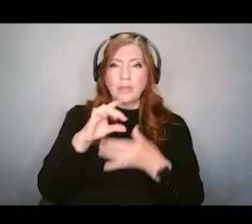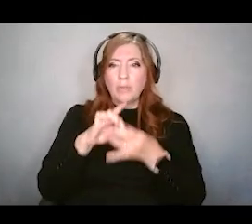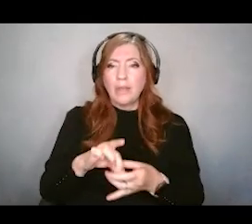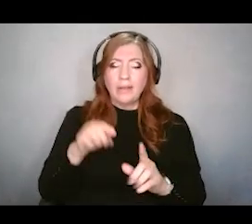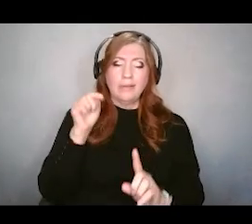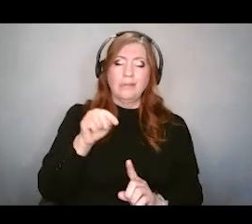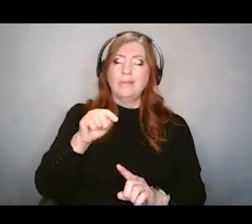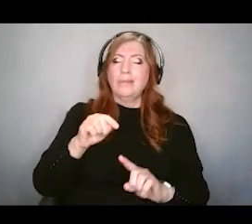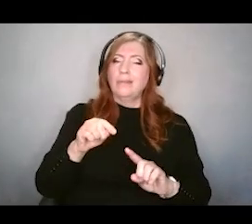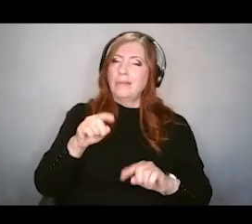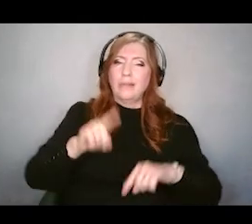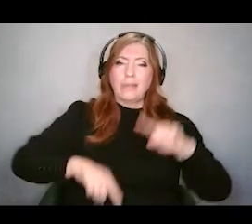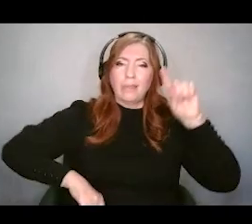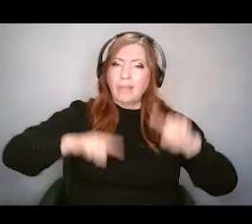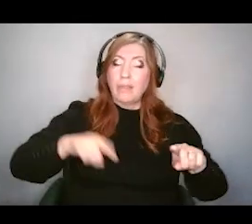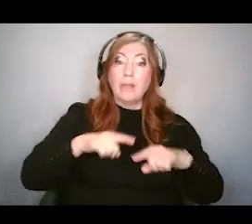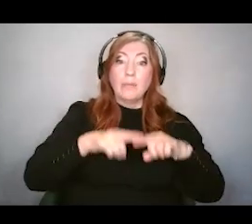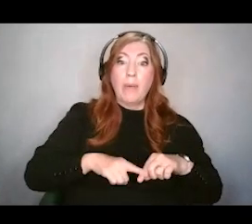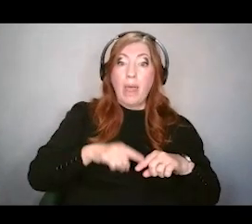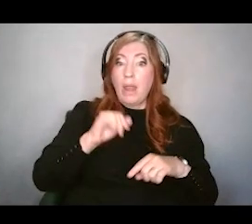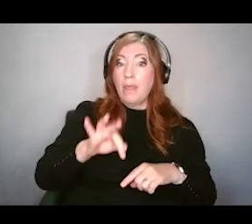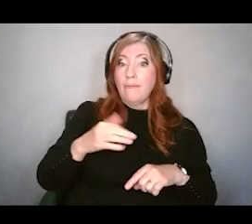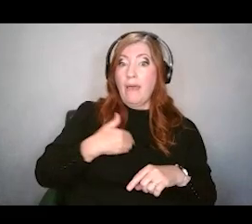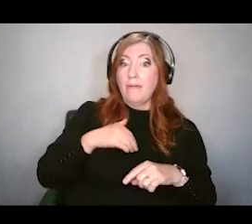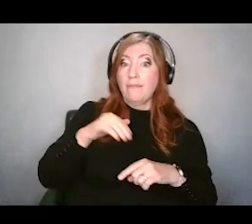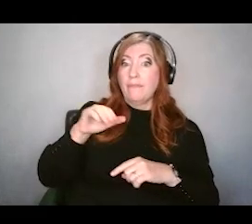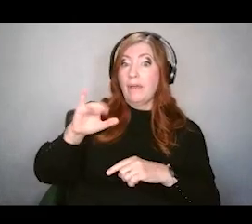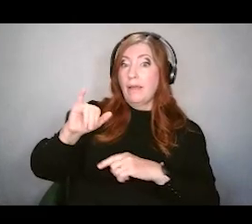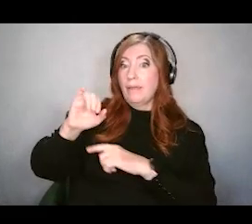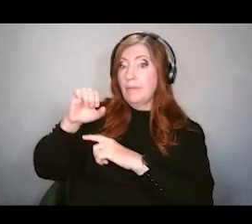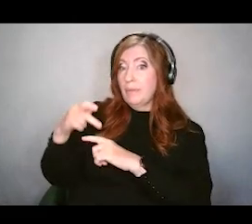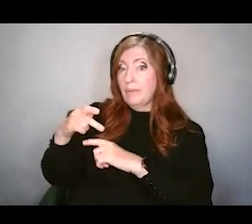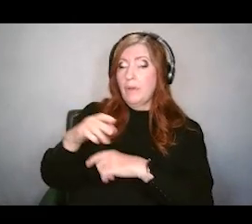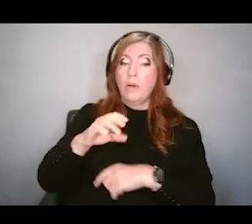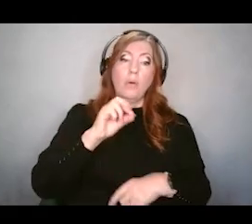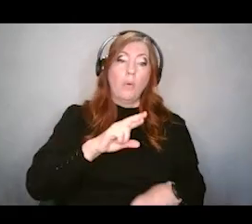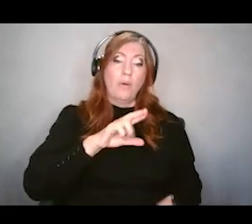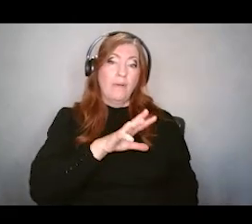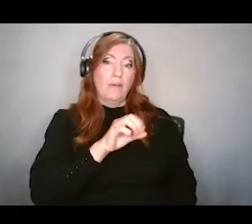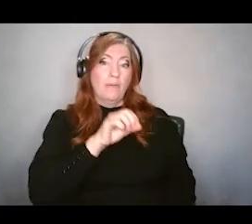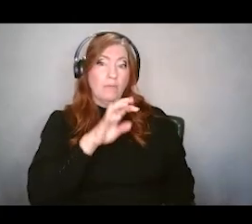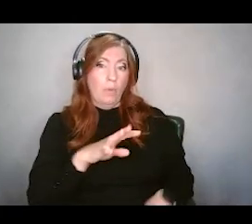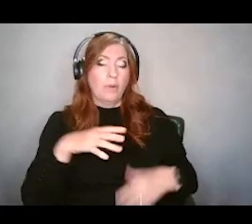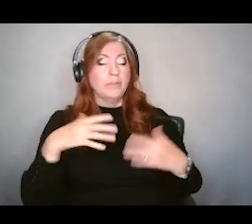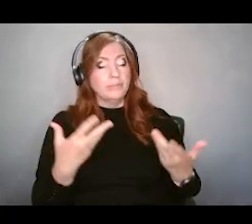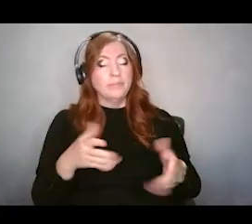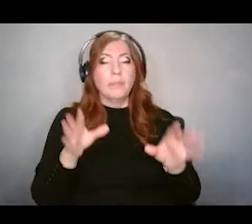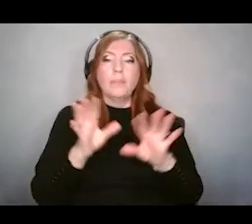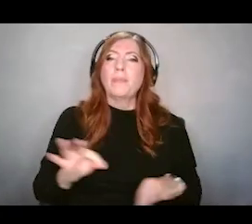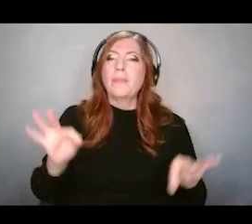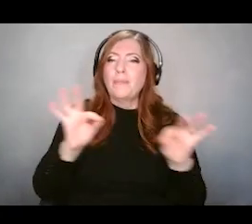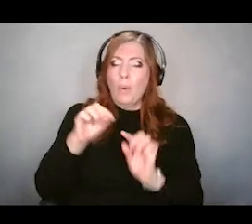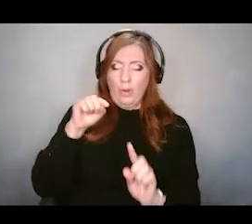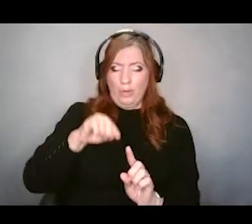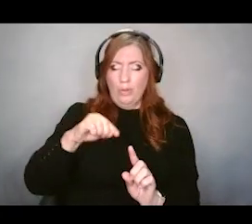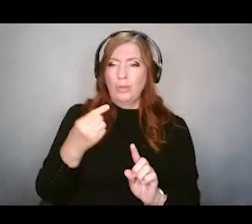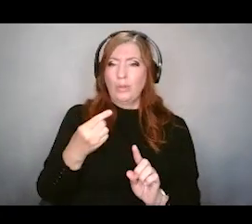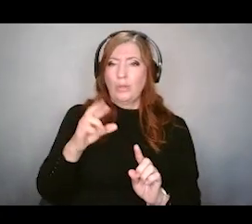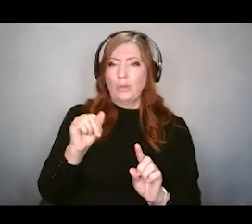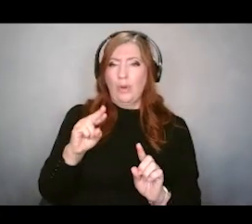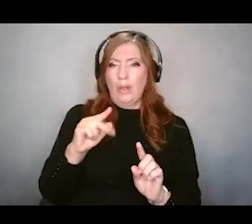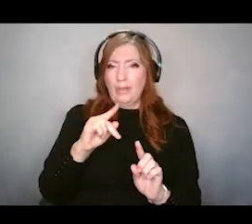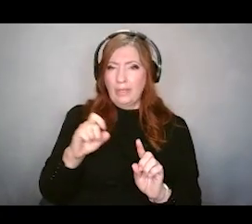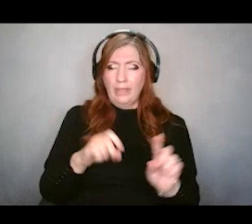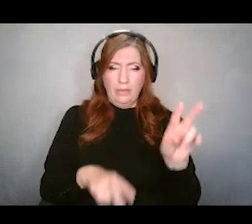IEP or a 504 plan. It’s important for grantees to carefully evaluate 504 documentation to